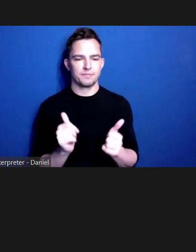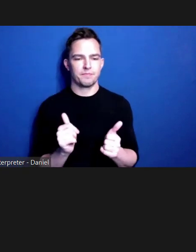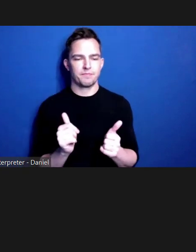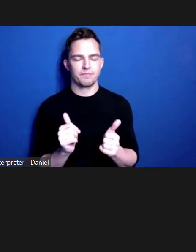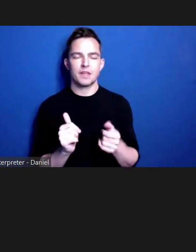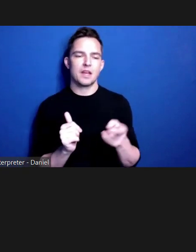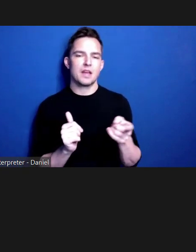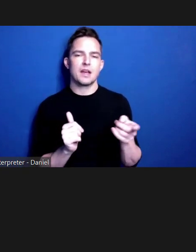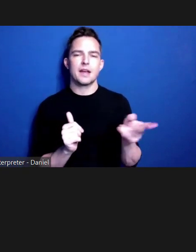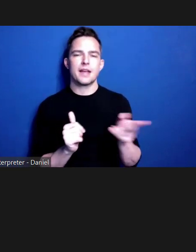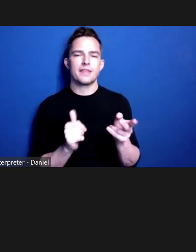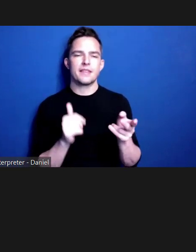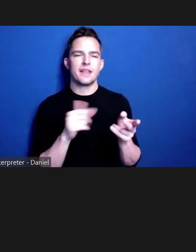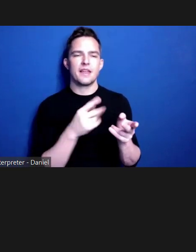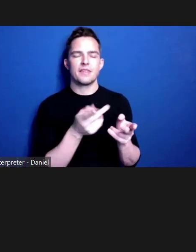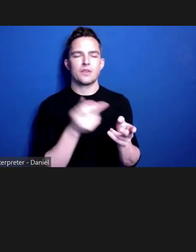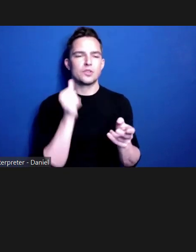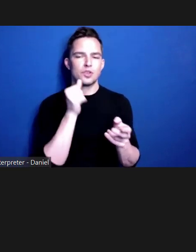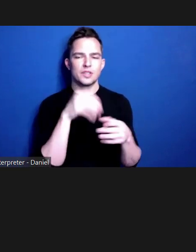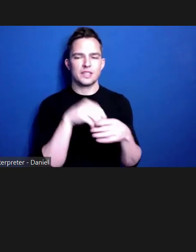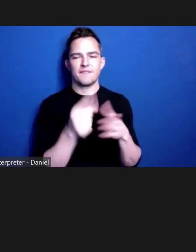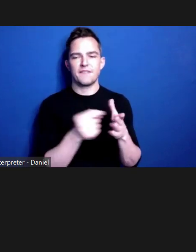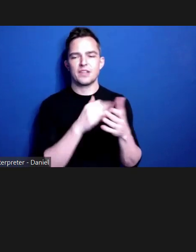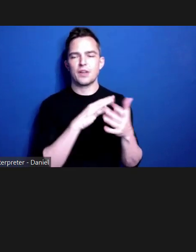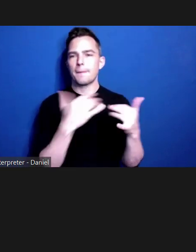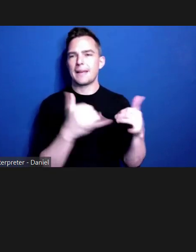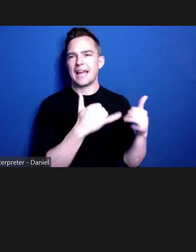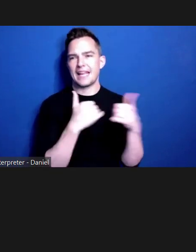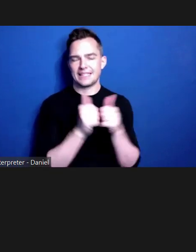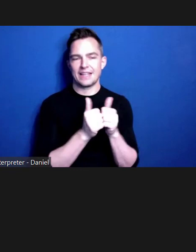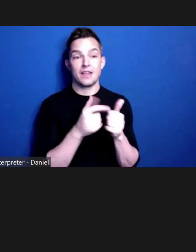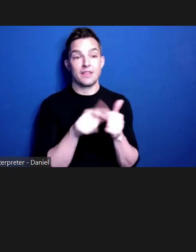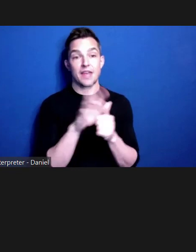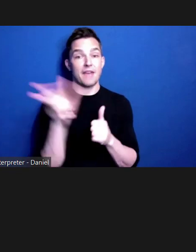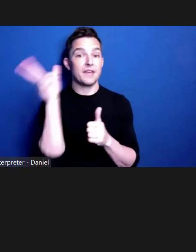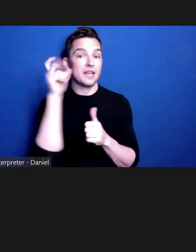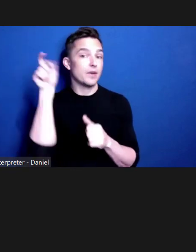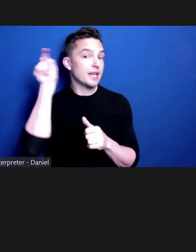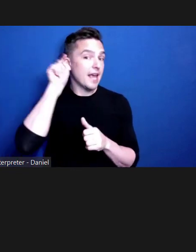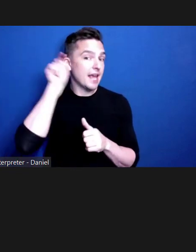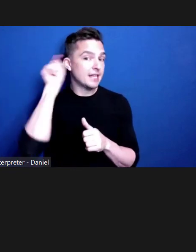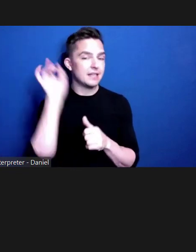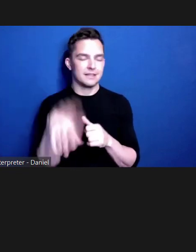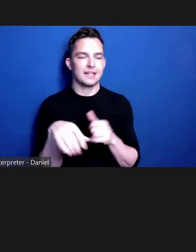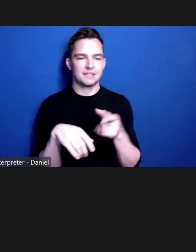They have hearing aids that is their mode of assistance to address